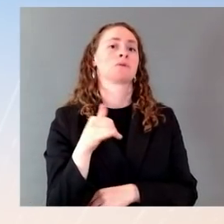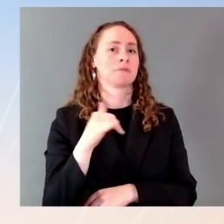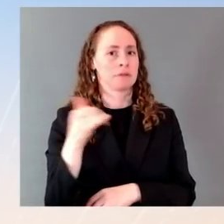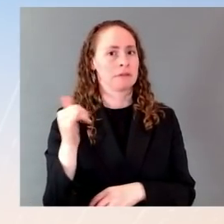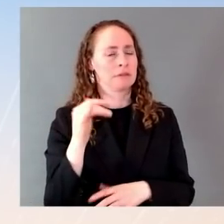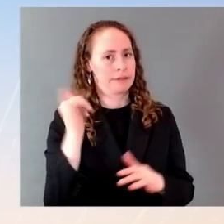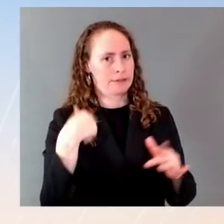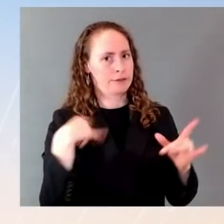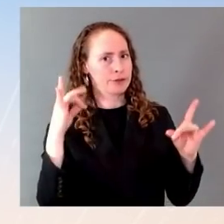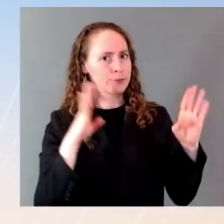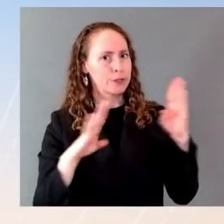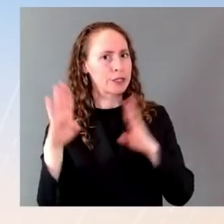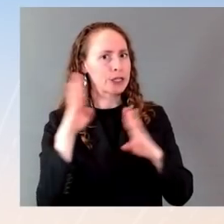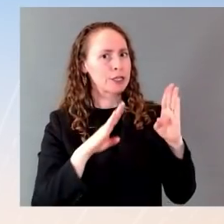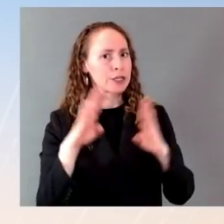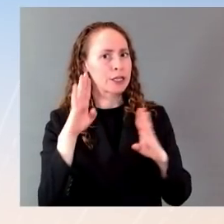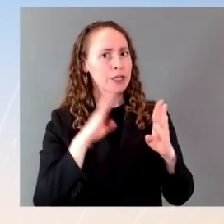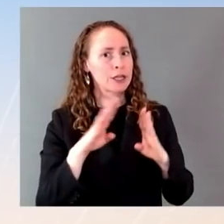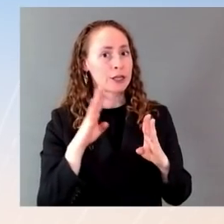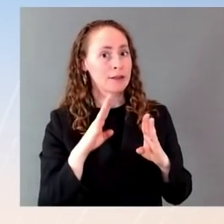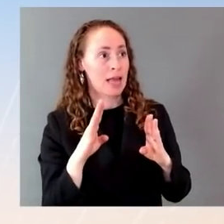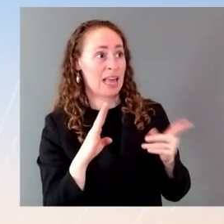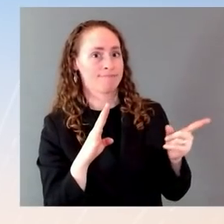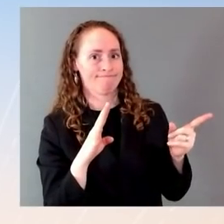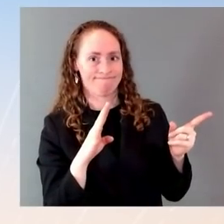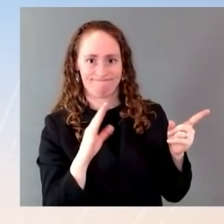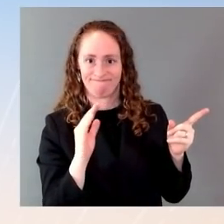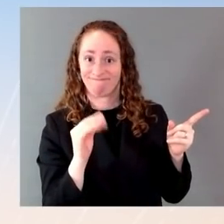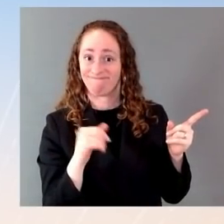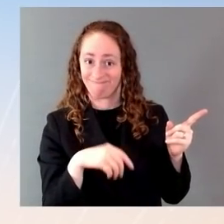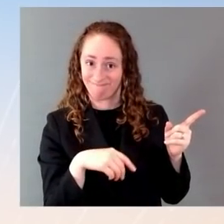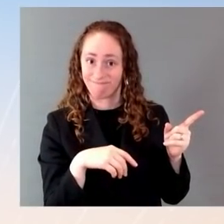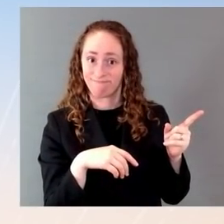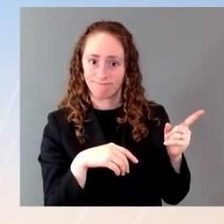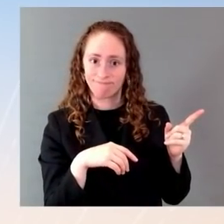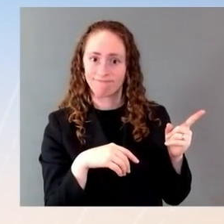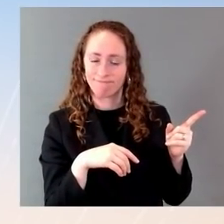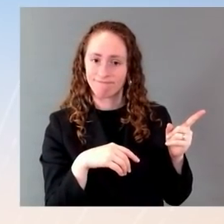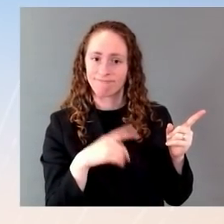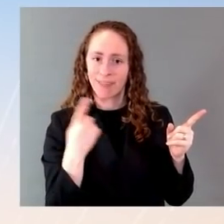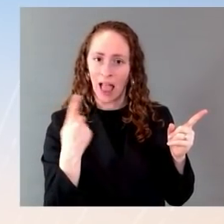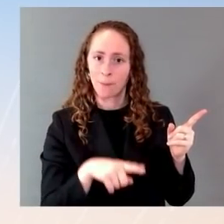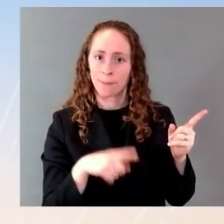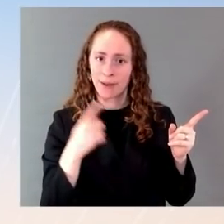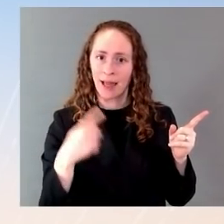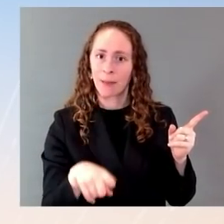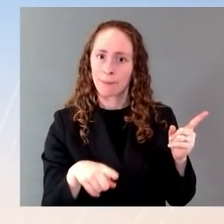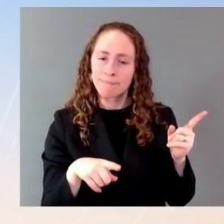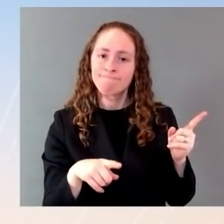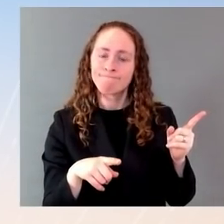and today about, "What are the lessons you learned from 2014?" What you can look at, for people who covered this back then,